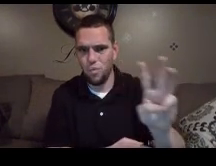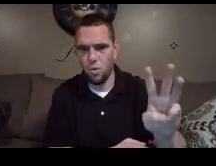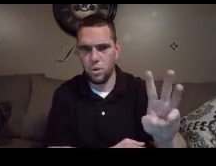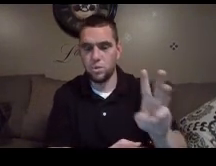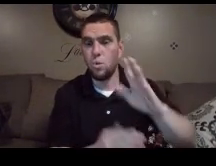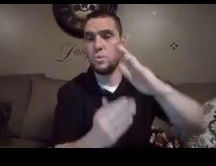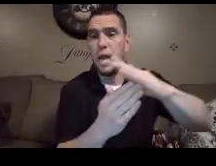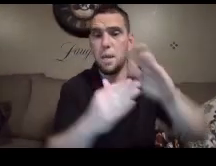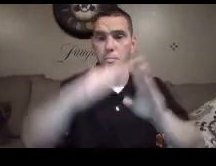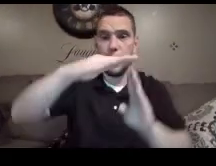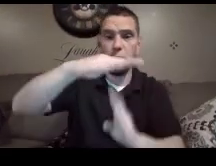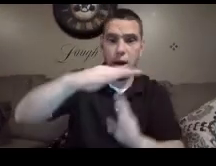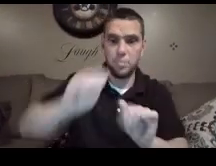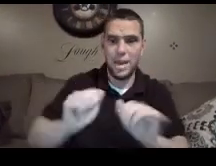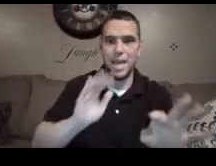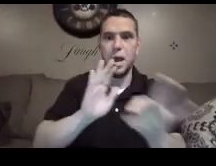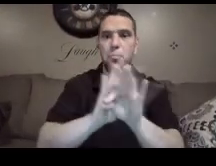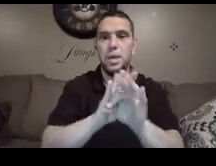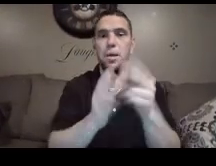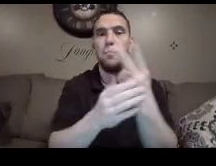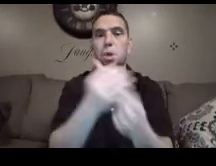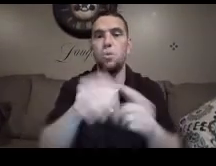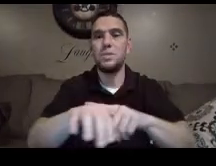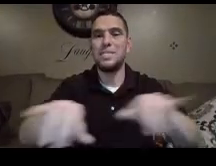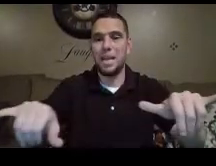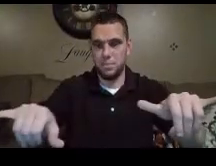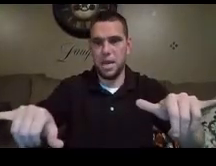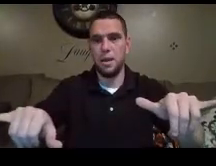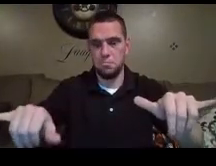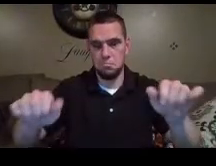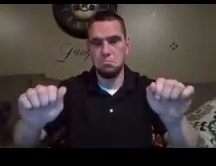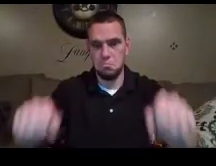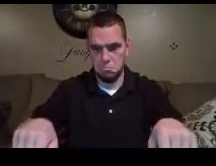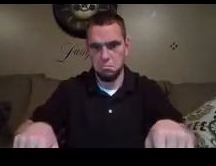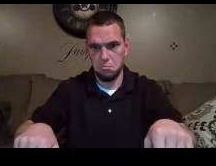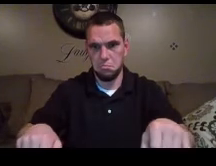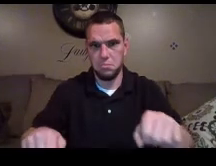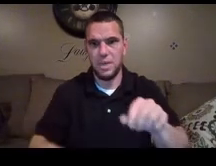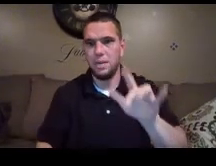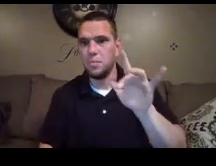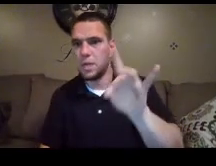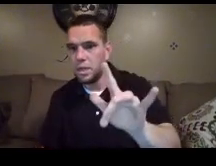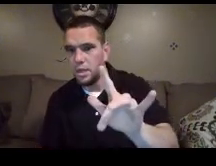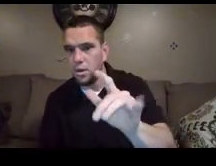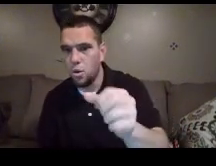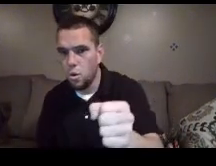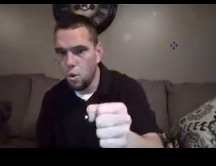both of these images at the same time, and I can hold down control and click on those to do that.